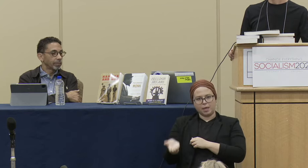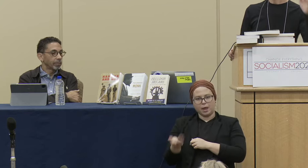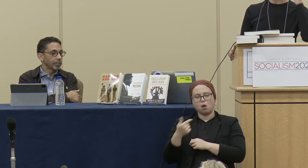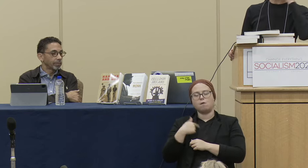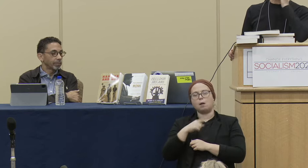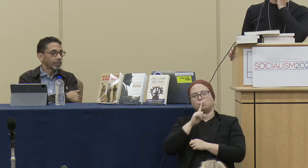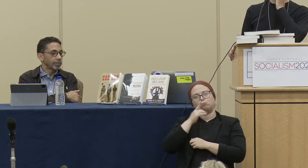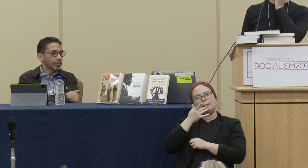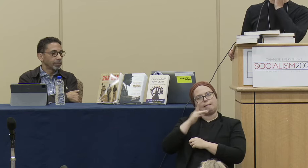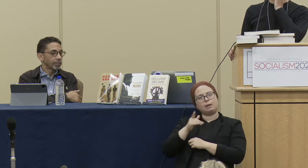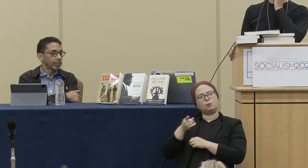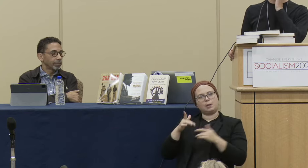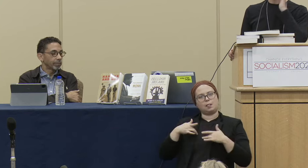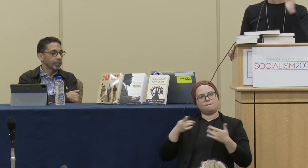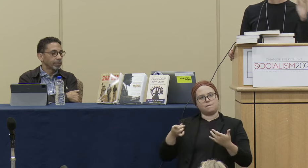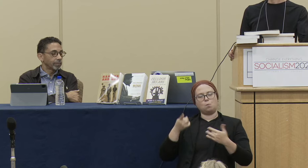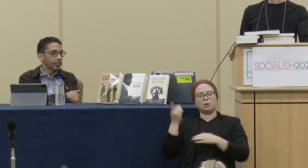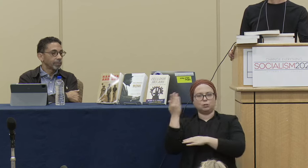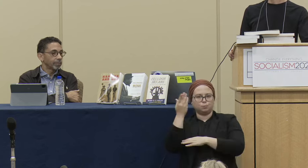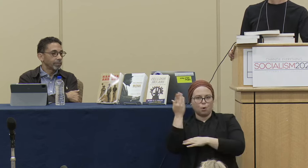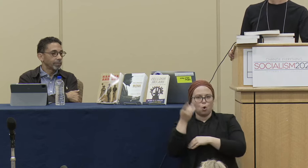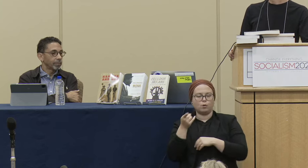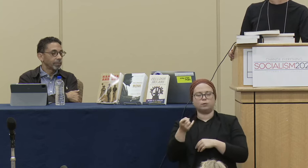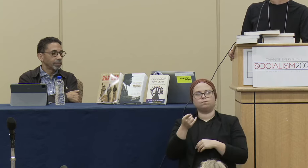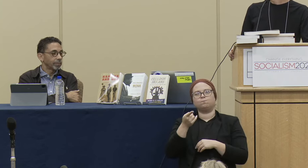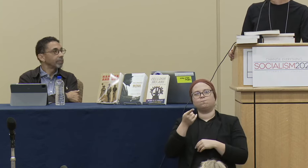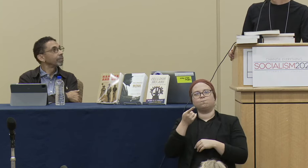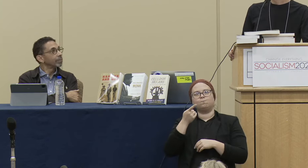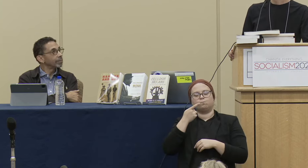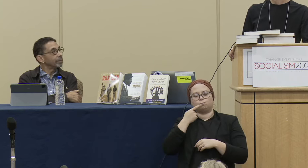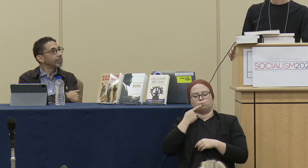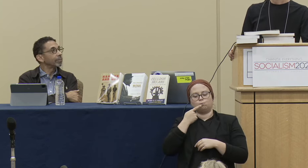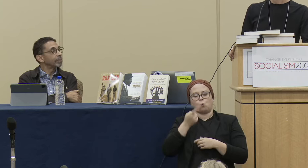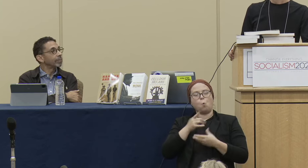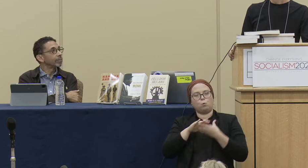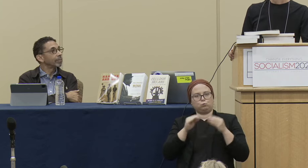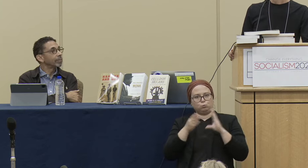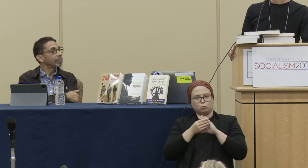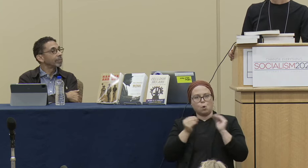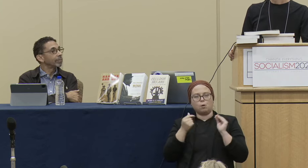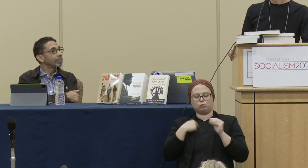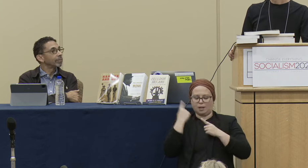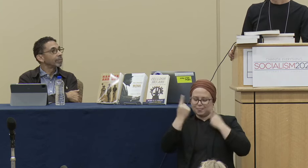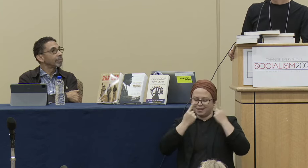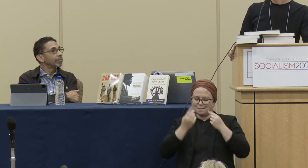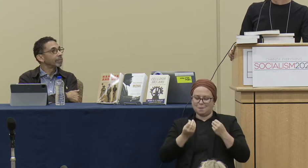lucky to be there at this event where Robin spoke. And Robin